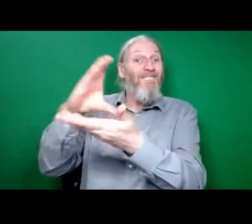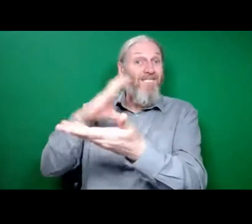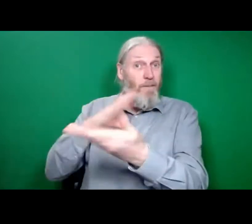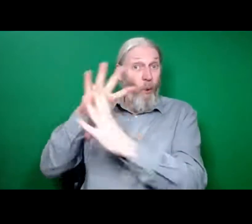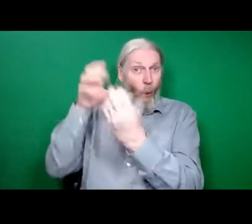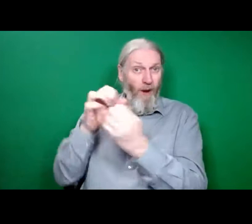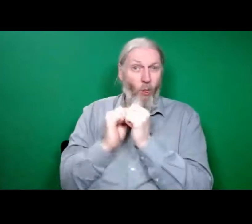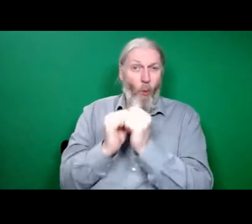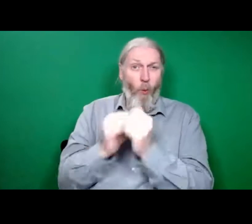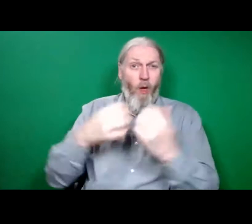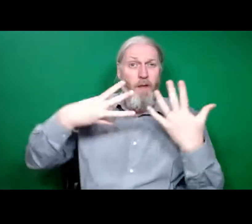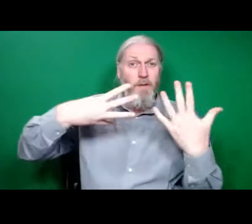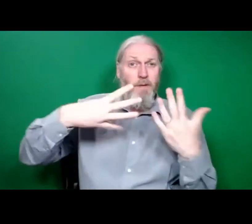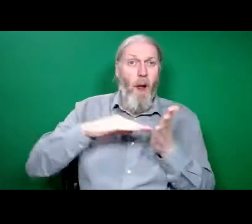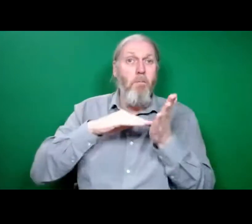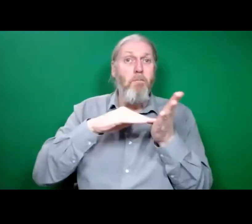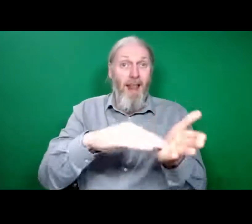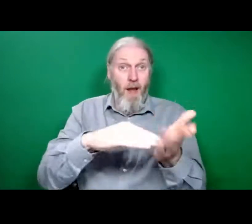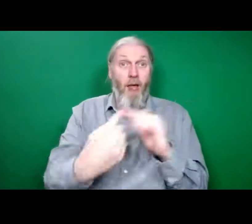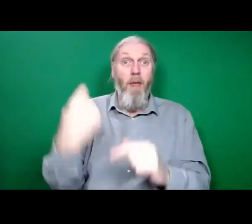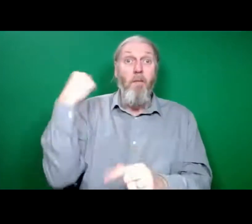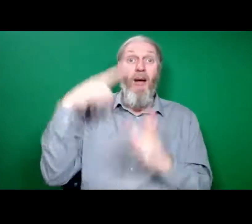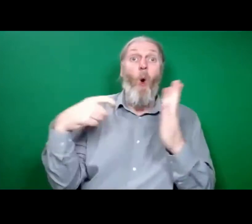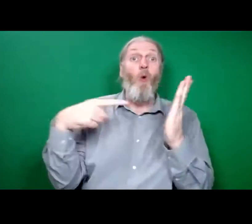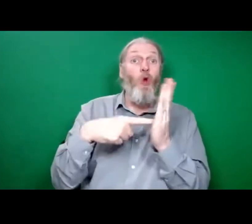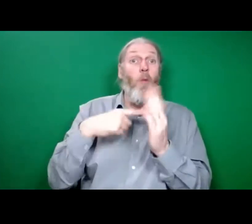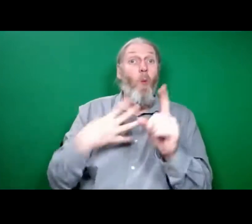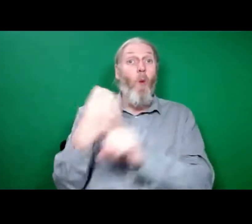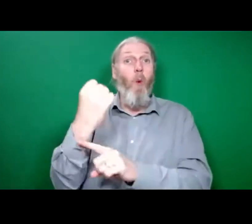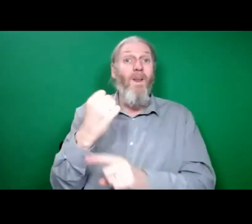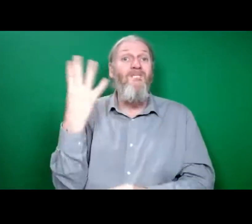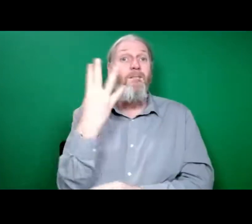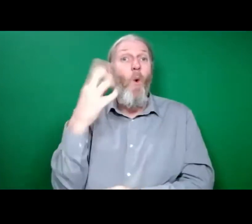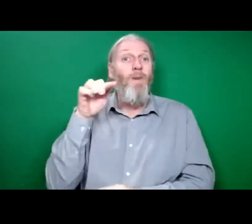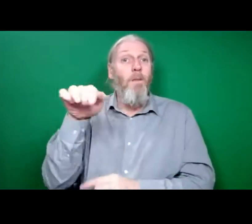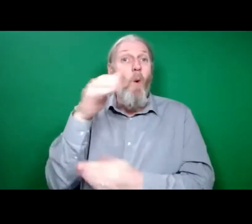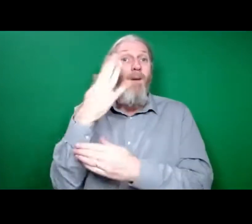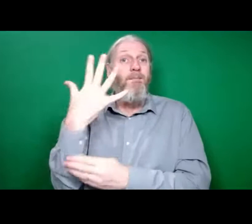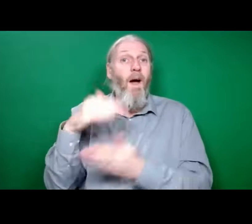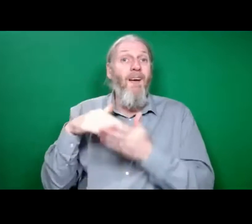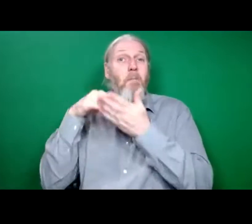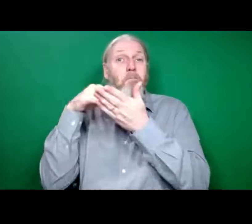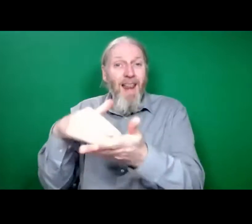and nighttime economy and creative industries that reflect the diversity of Medway people and the value of